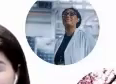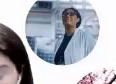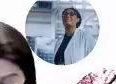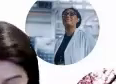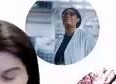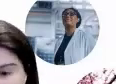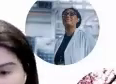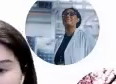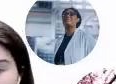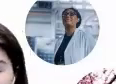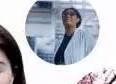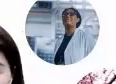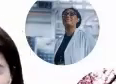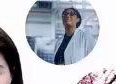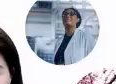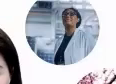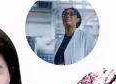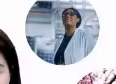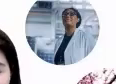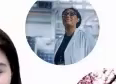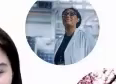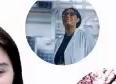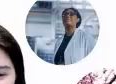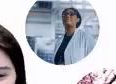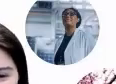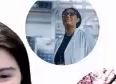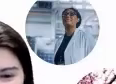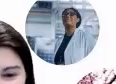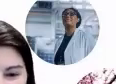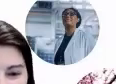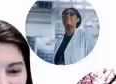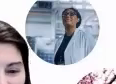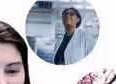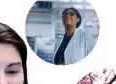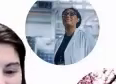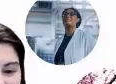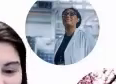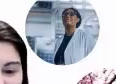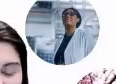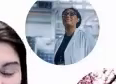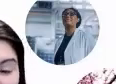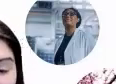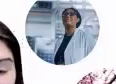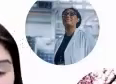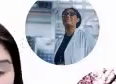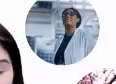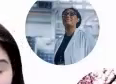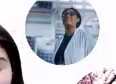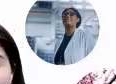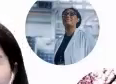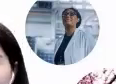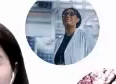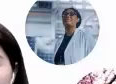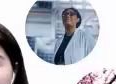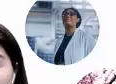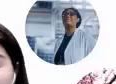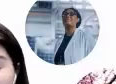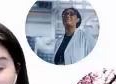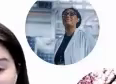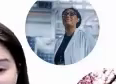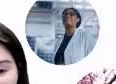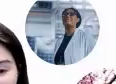here. We hope that you don't have a technical difficulties today. But if you do please